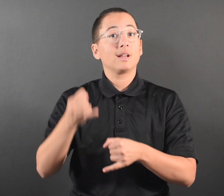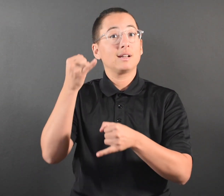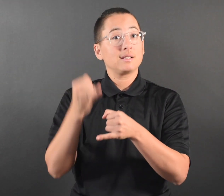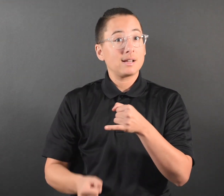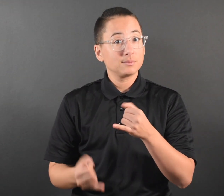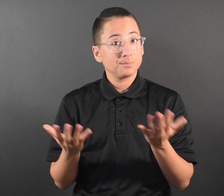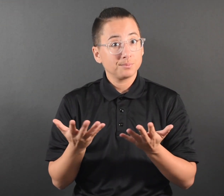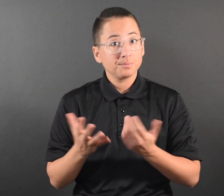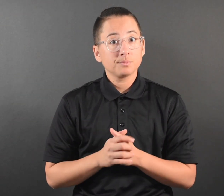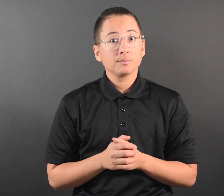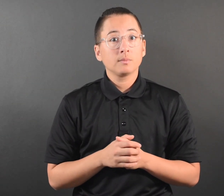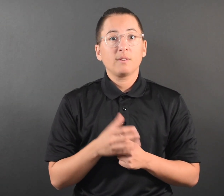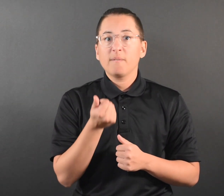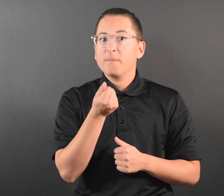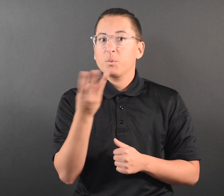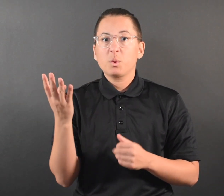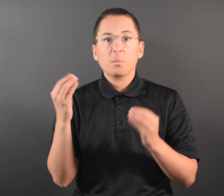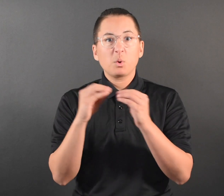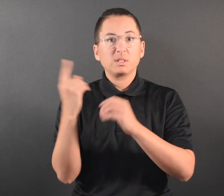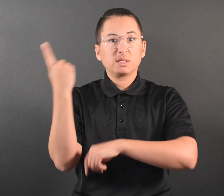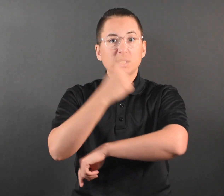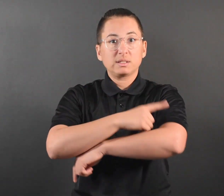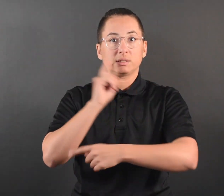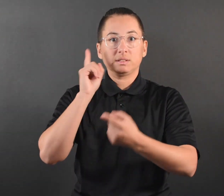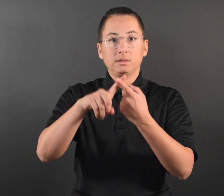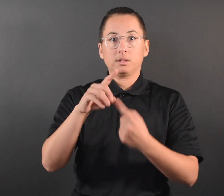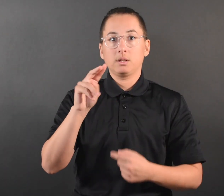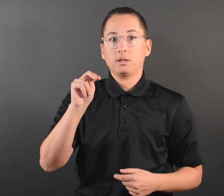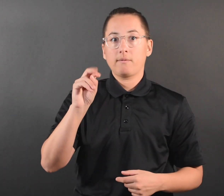Lastly, there are just a few days to go before the November 8 General Election.